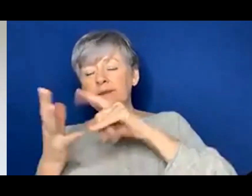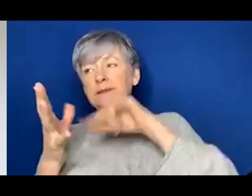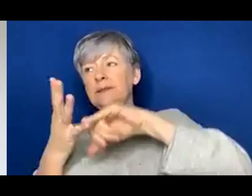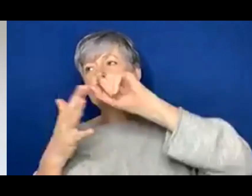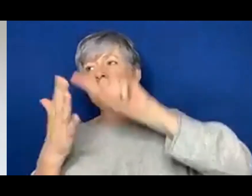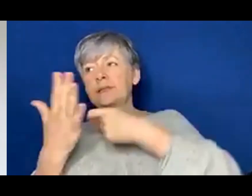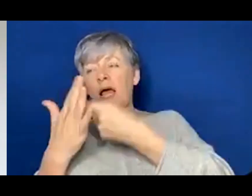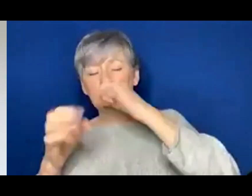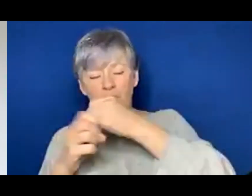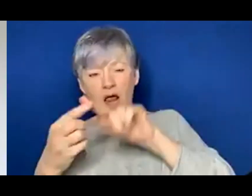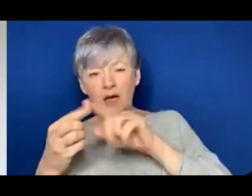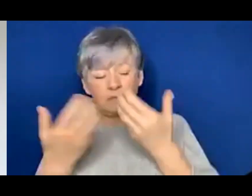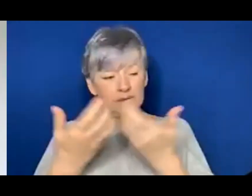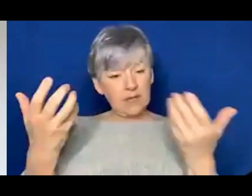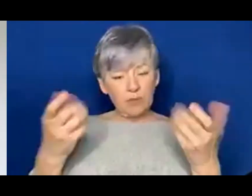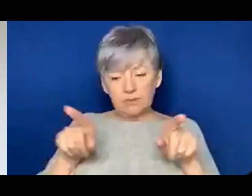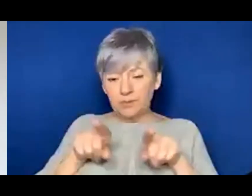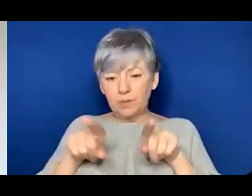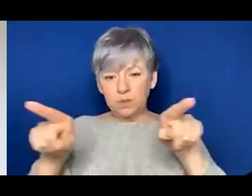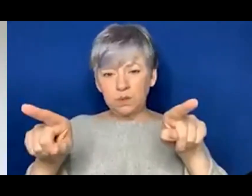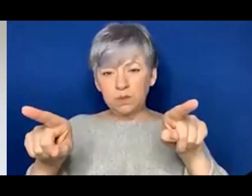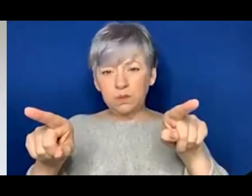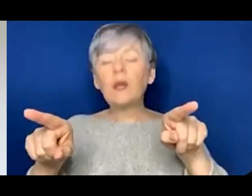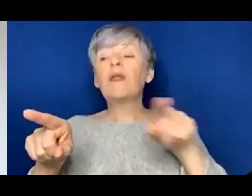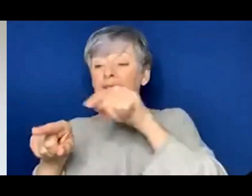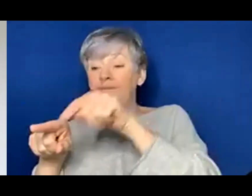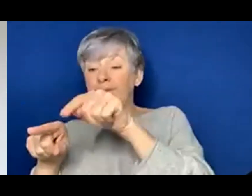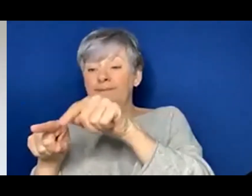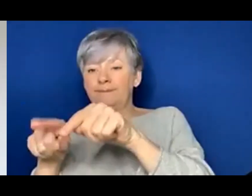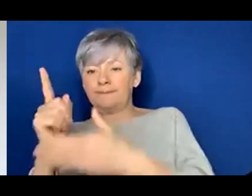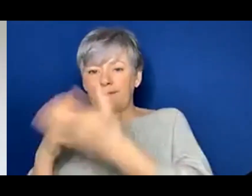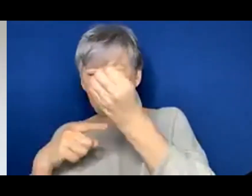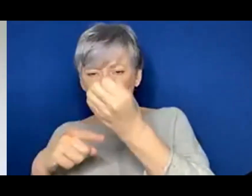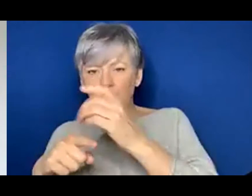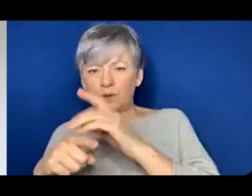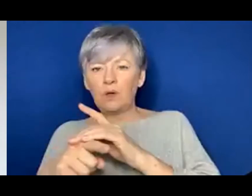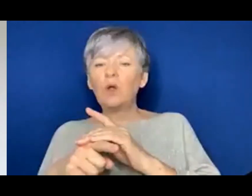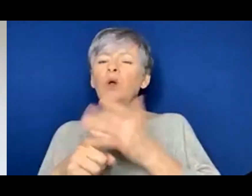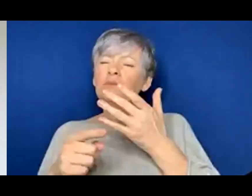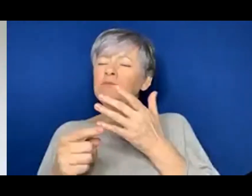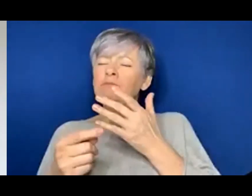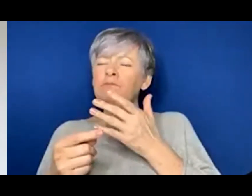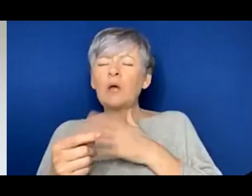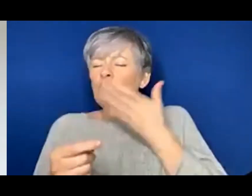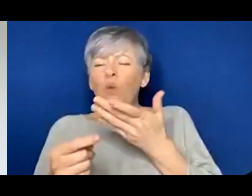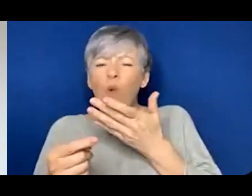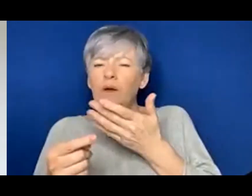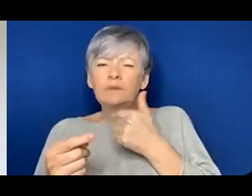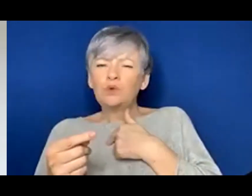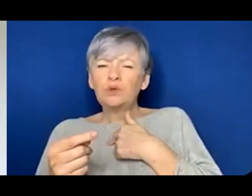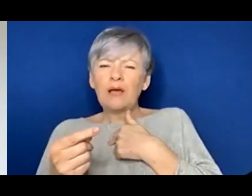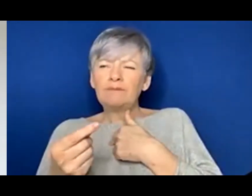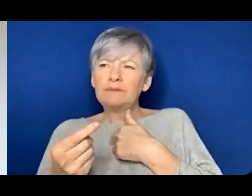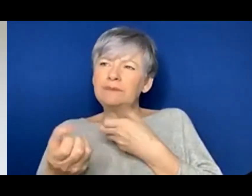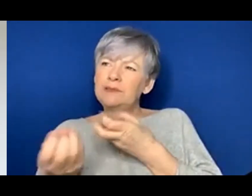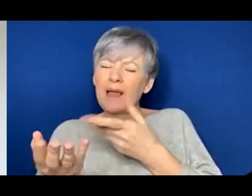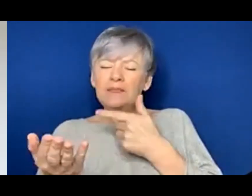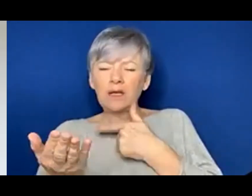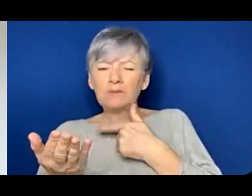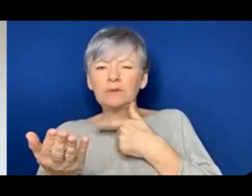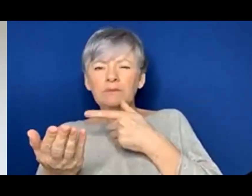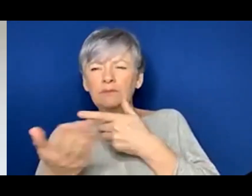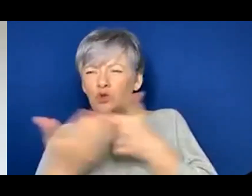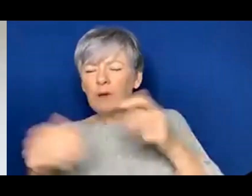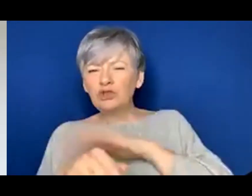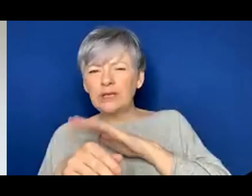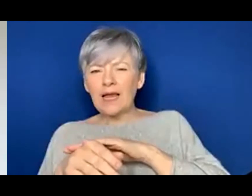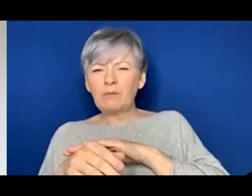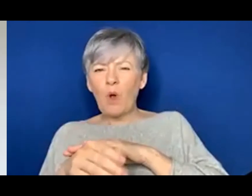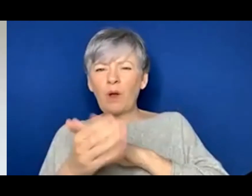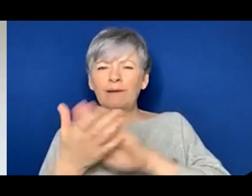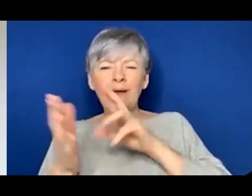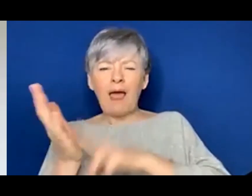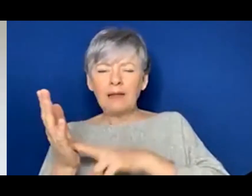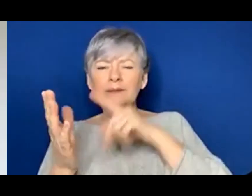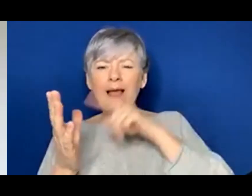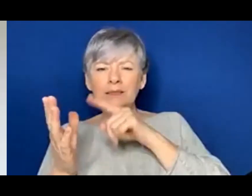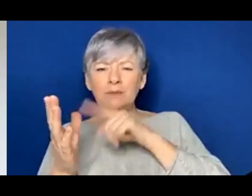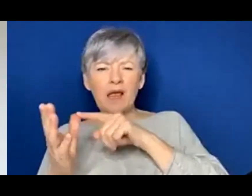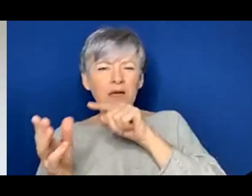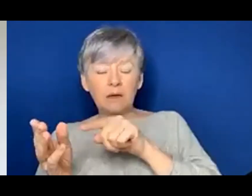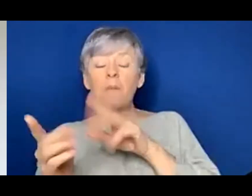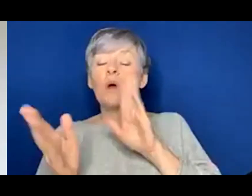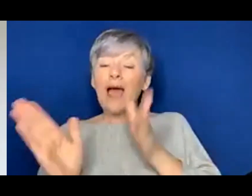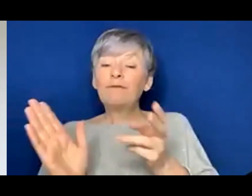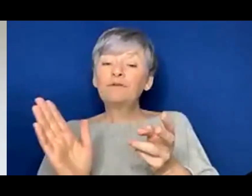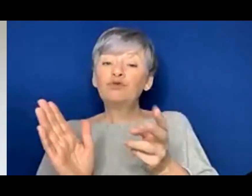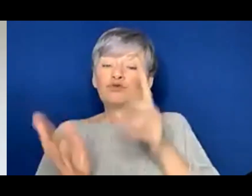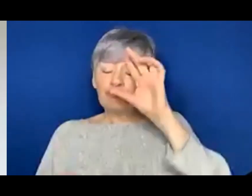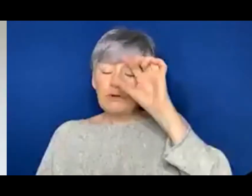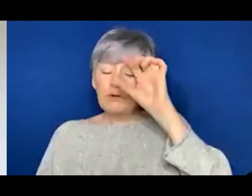Aspergers Syndrome that he discovered. It needs to be noted the controversy is based on two